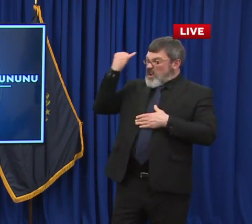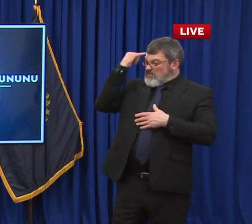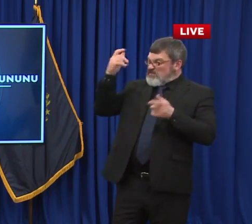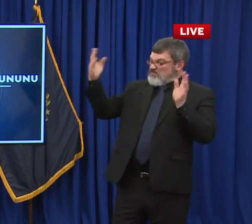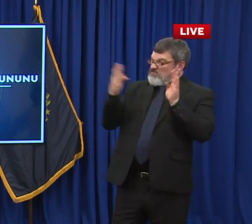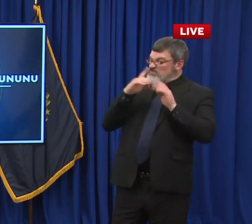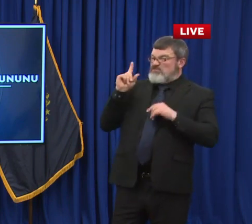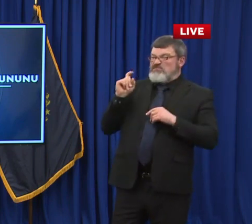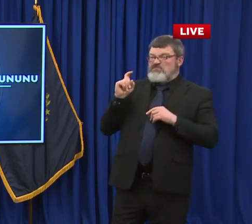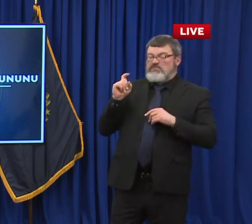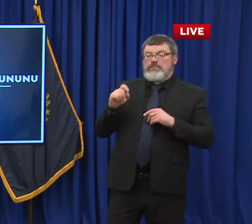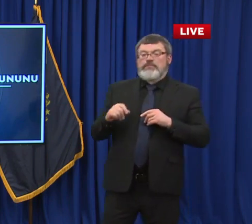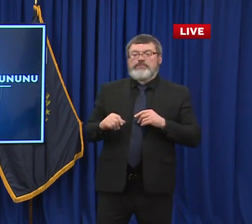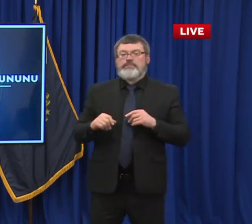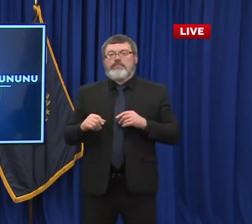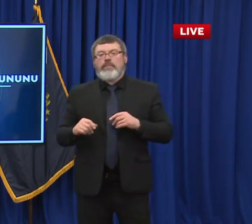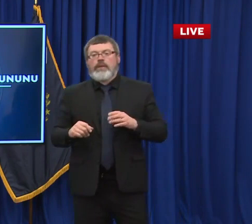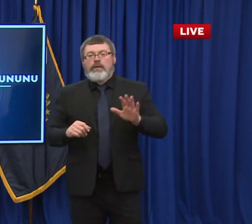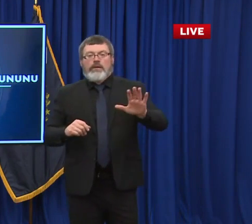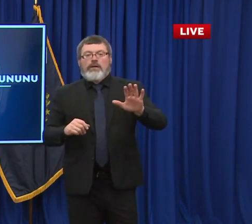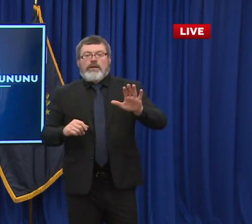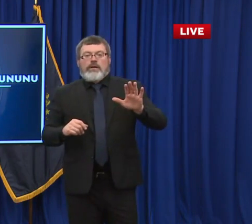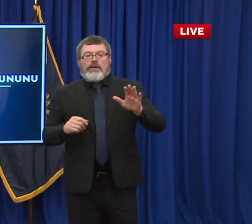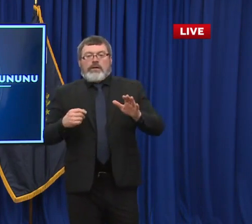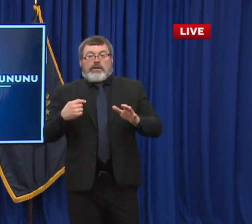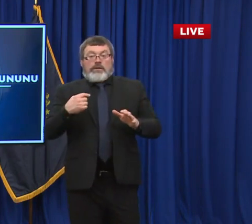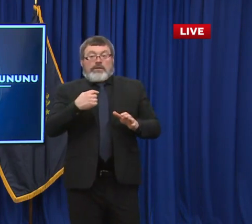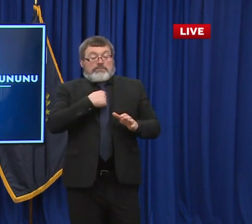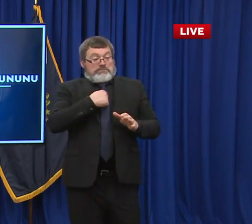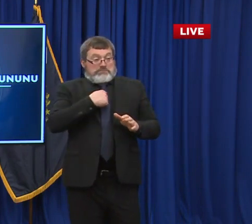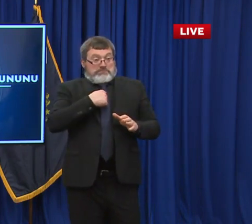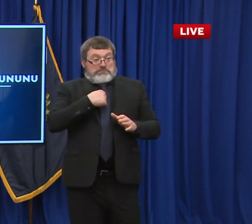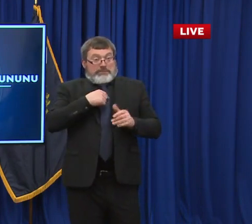ARE YOU CONFIDENT 10 DAYS IS GOOD FOR US?